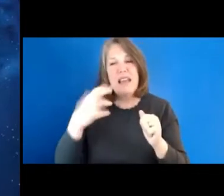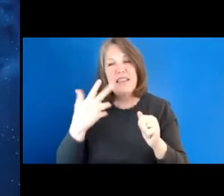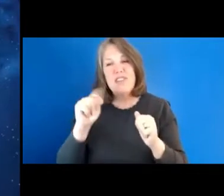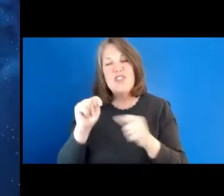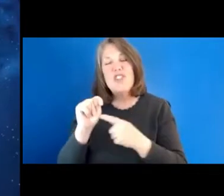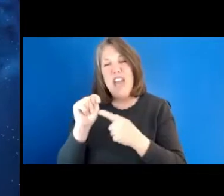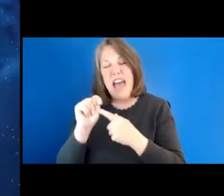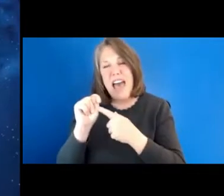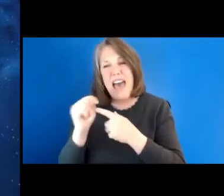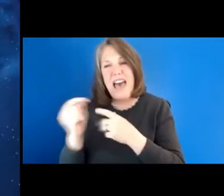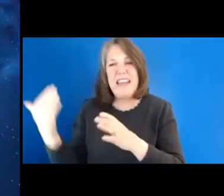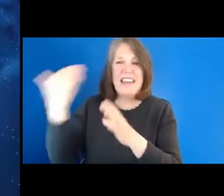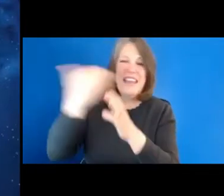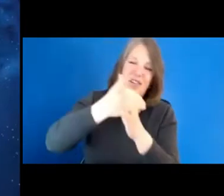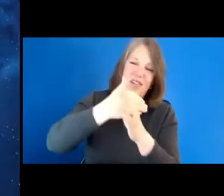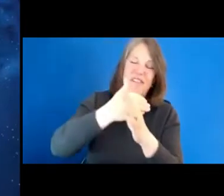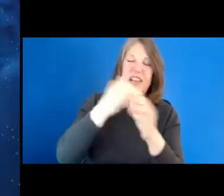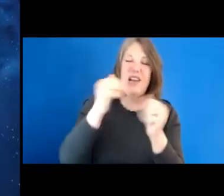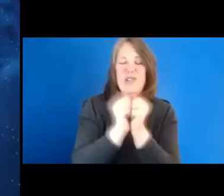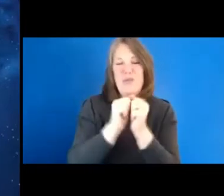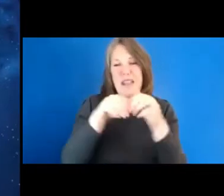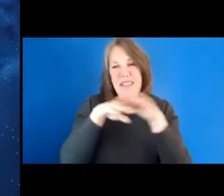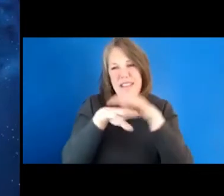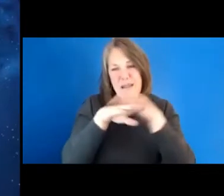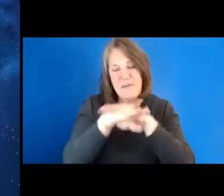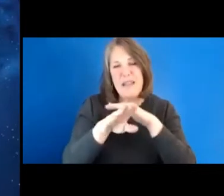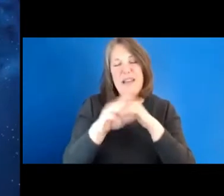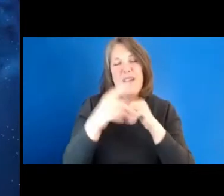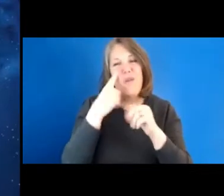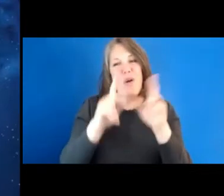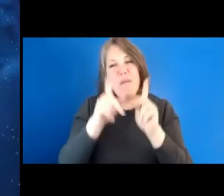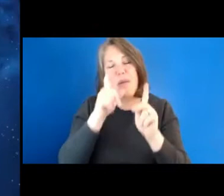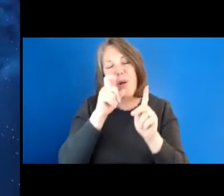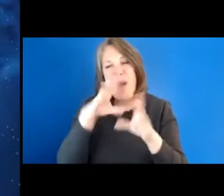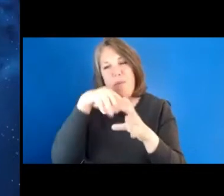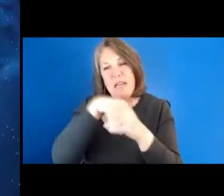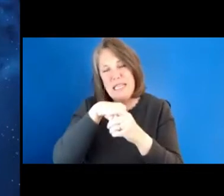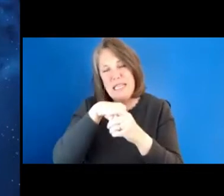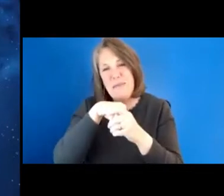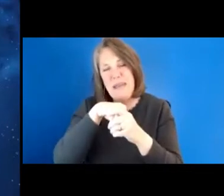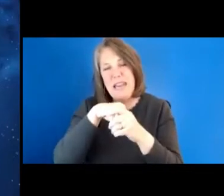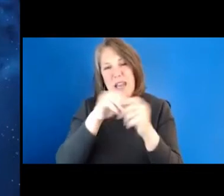17:04:09 of those who are participating 17:04:13 in this training session,